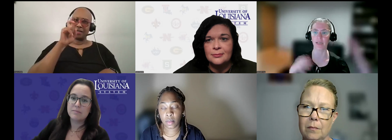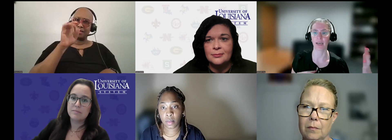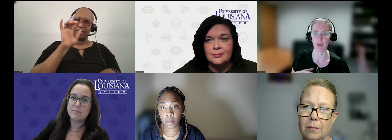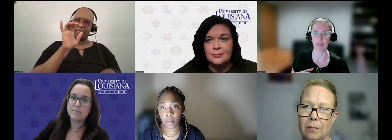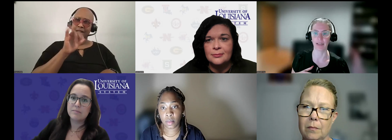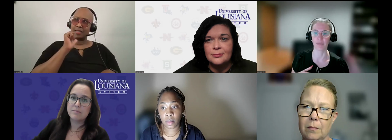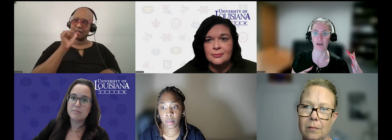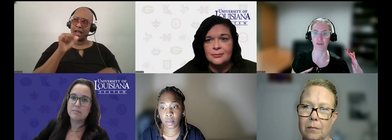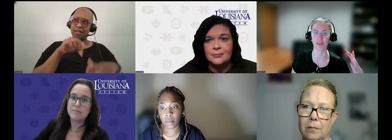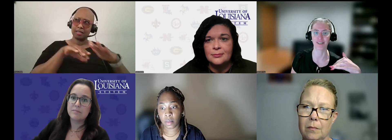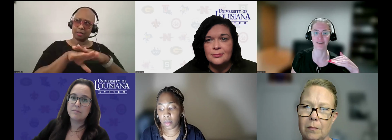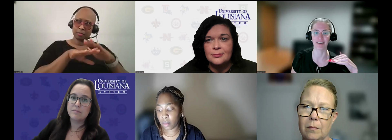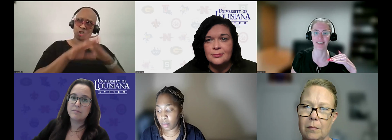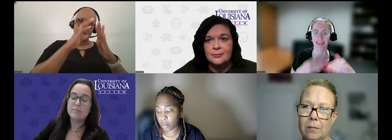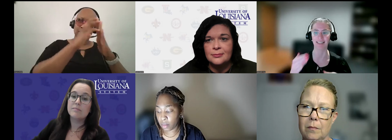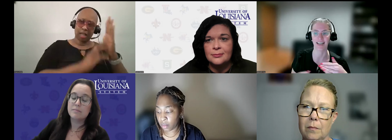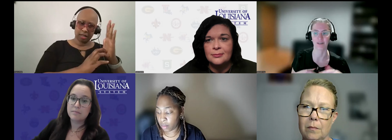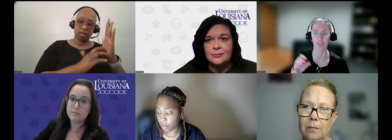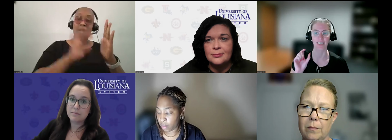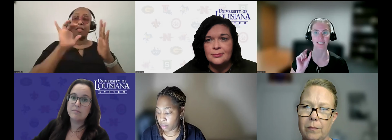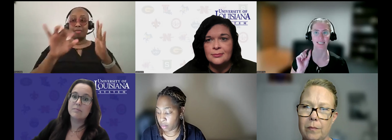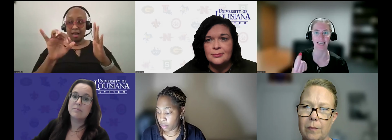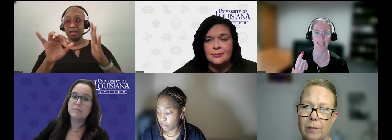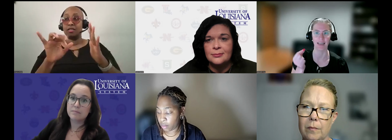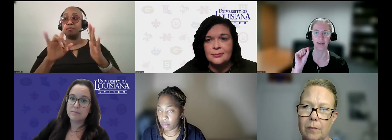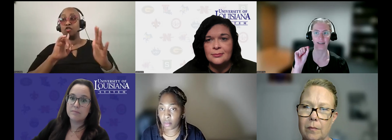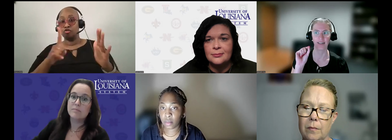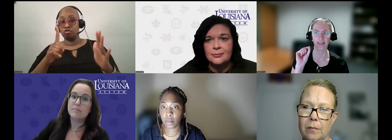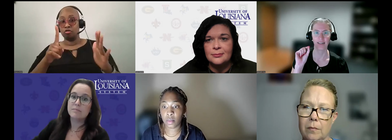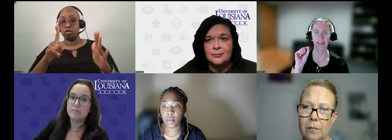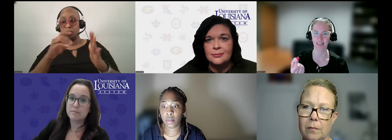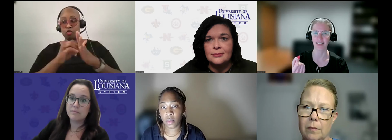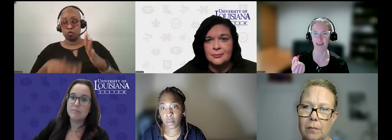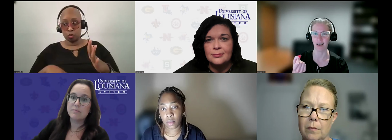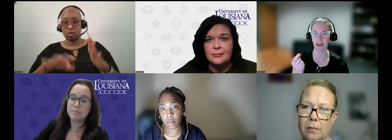document. That's making sure that the student can take the test which is slightly a slight